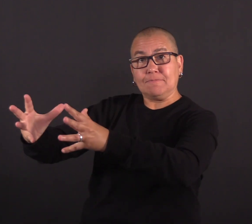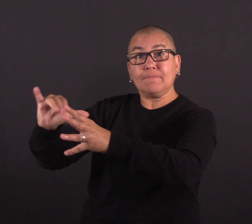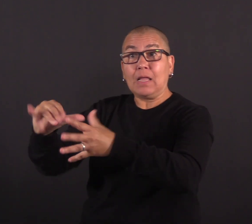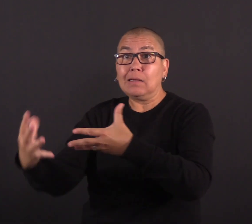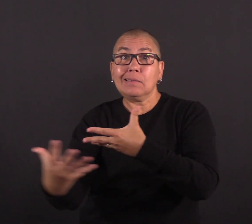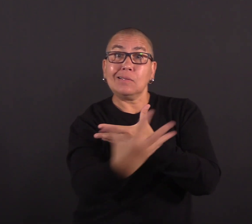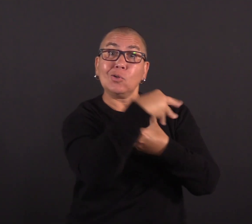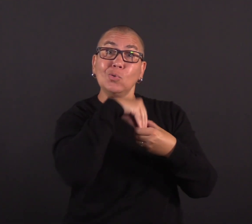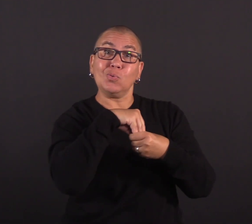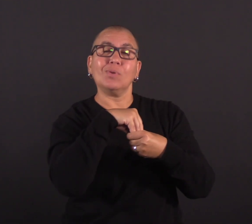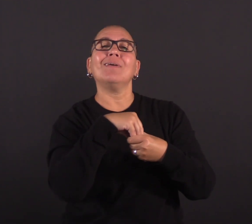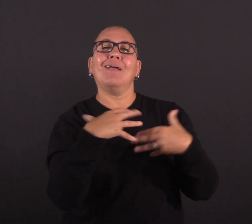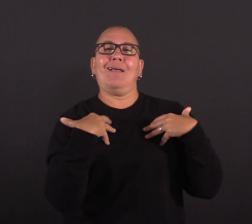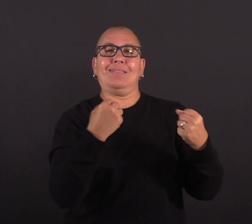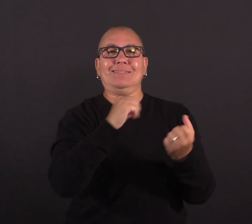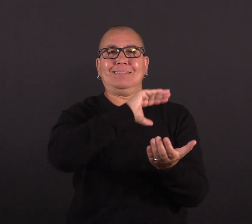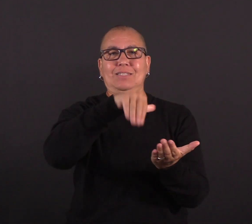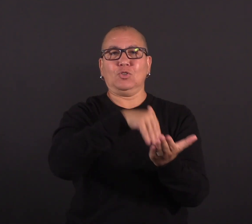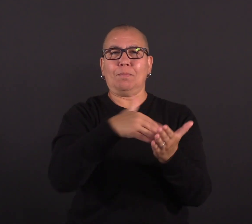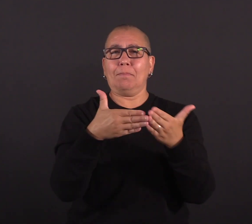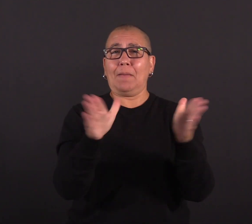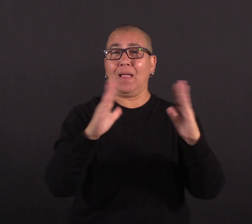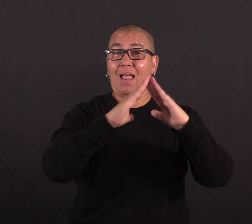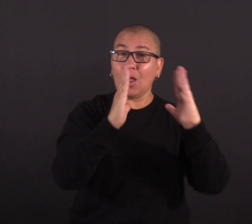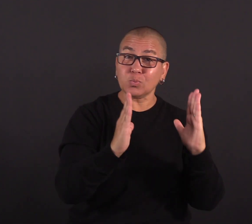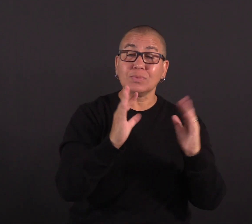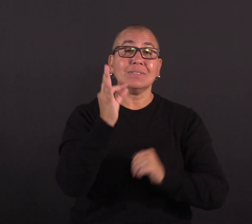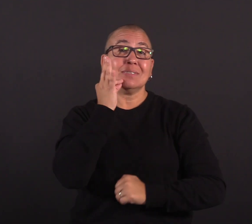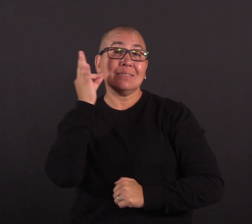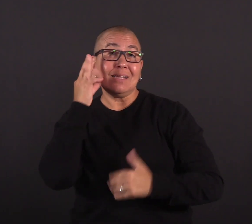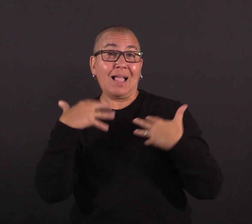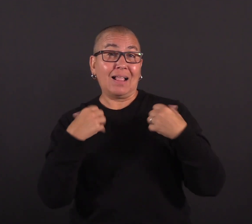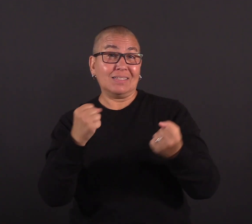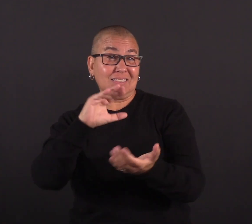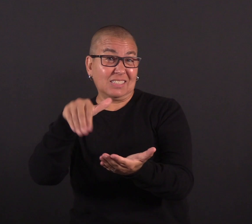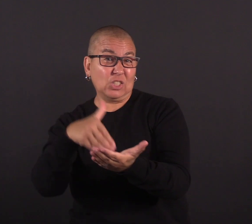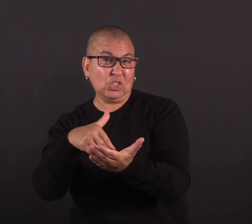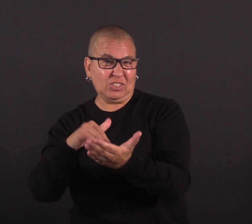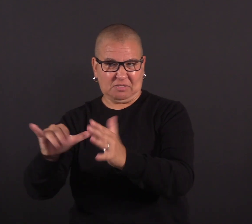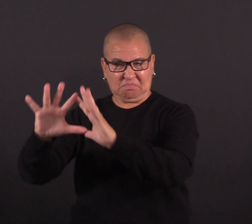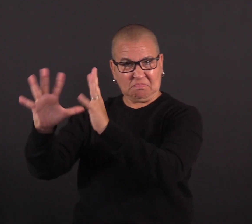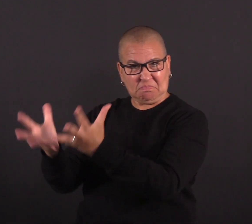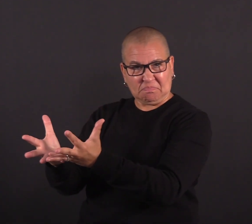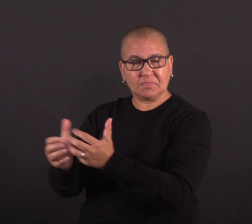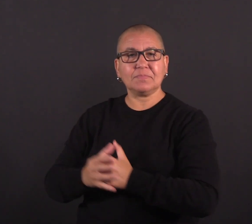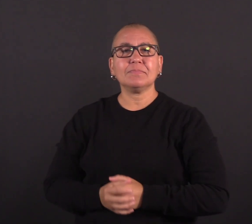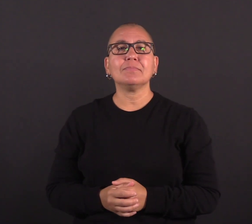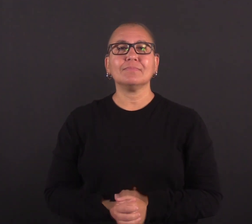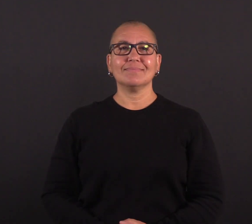include health centers within public housing and Indian health centers.